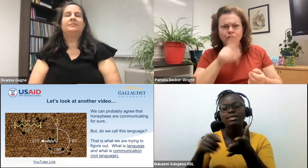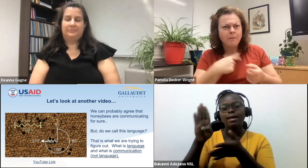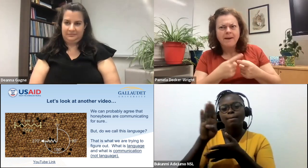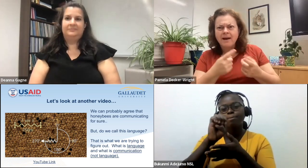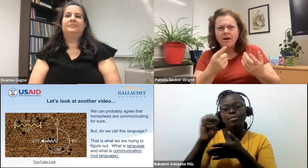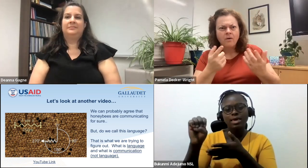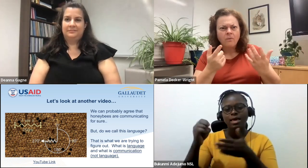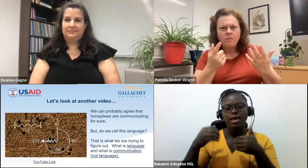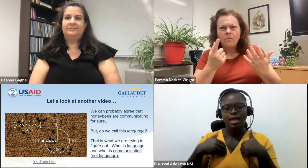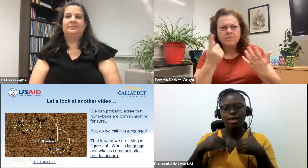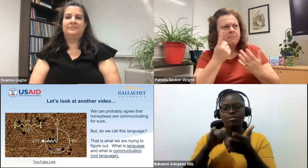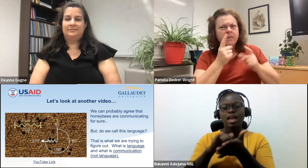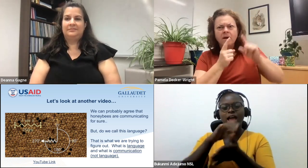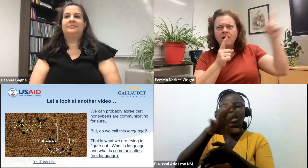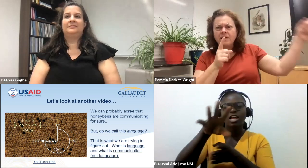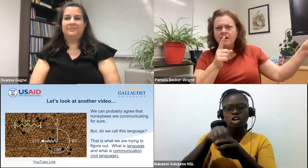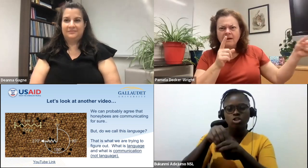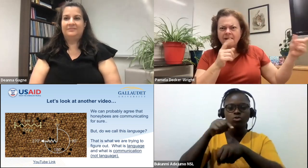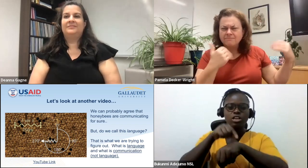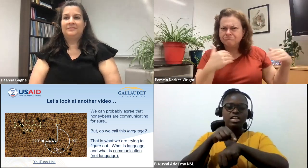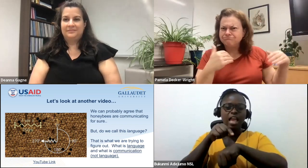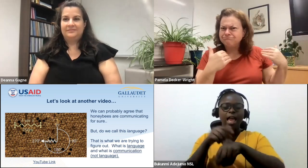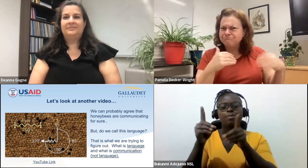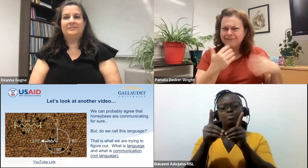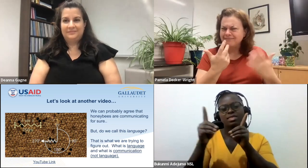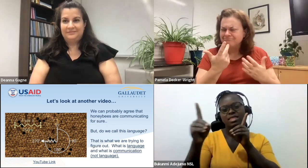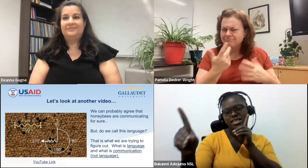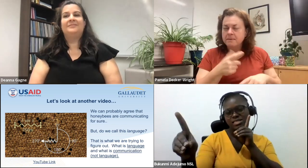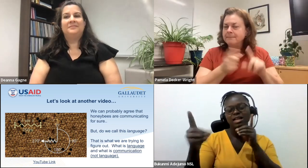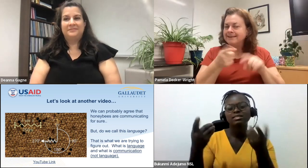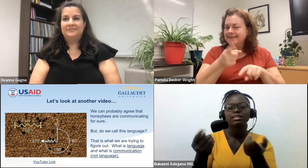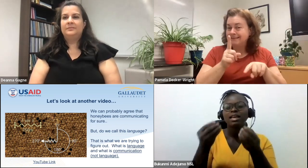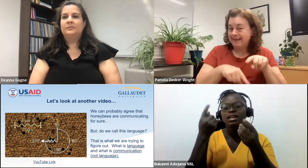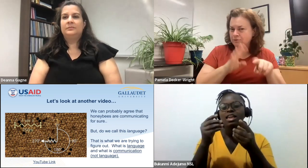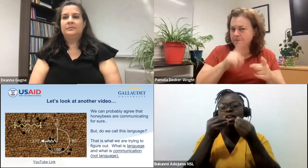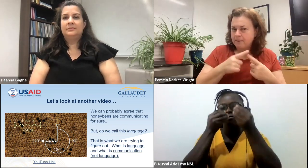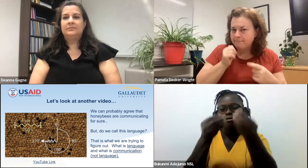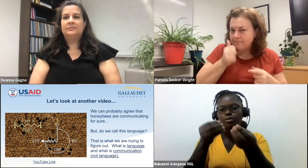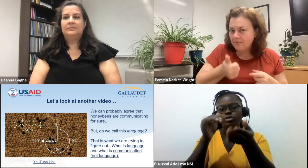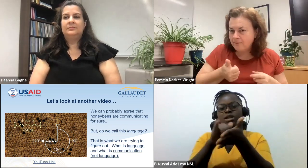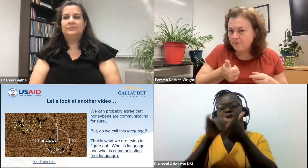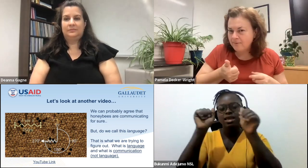They're actually talking about something that's not present to them right at that moment. It's something at a distance, and they're communicating about it.